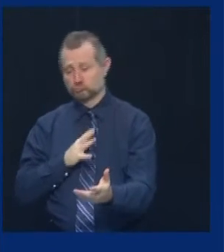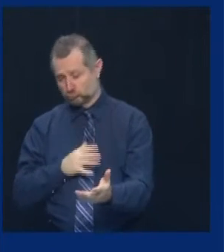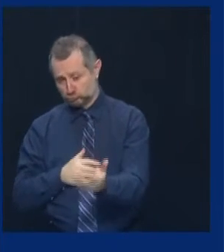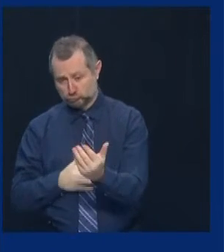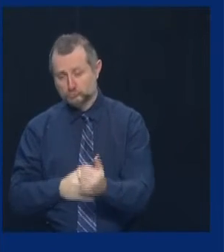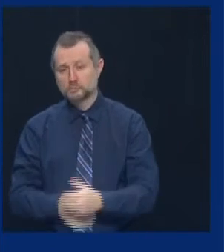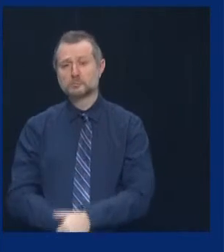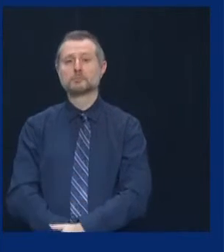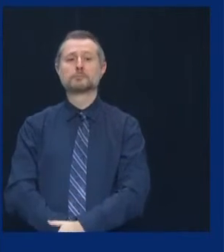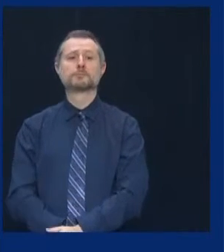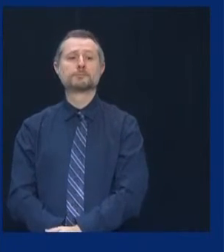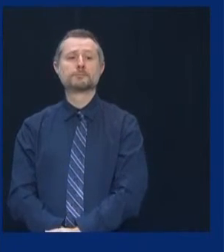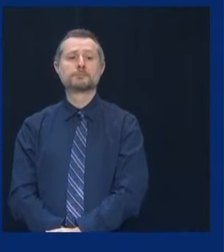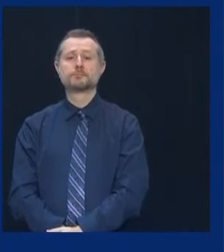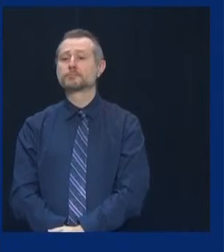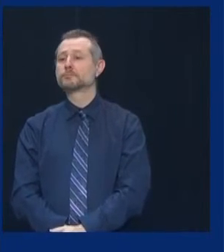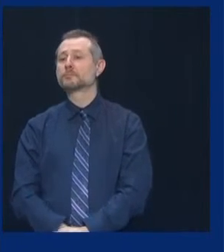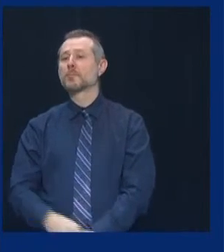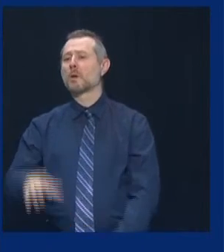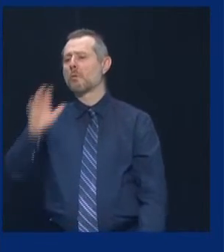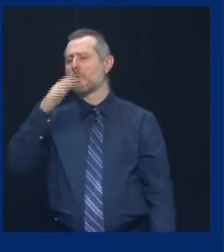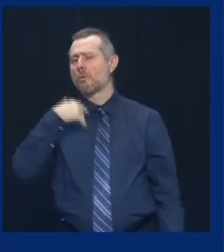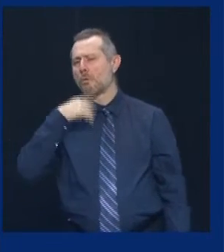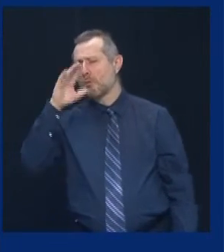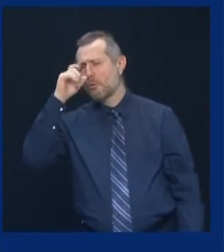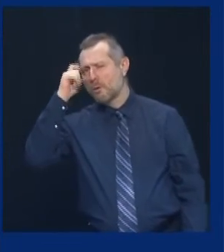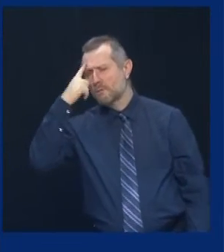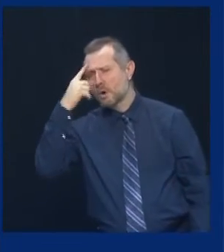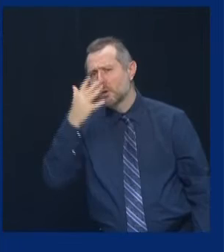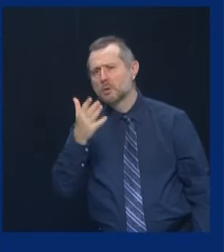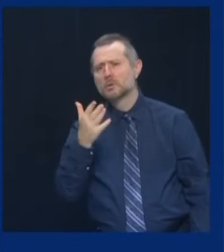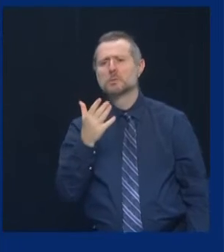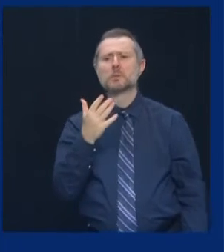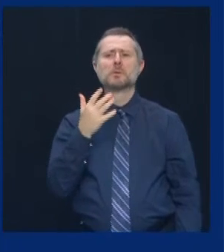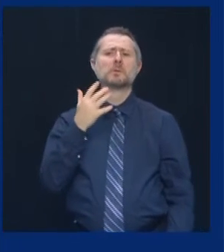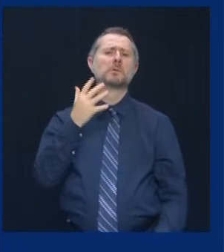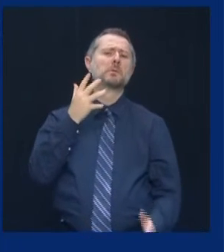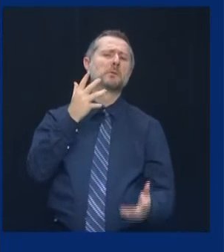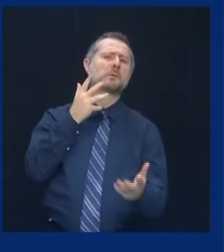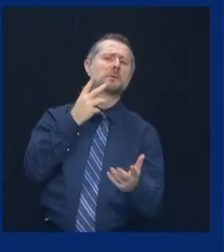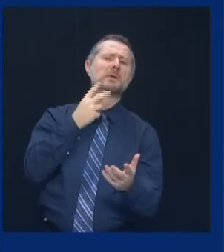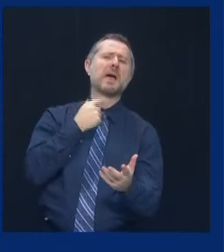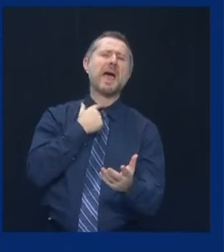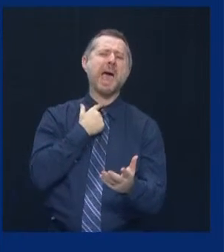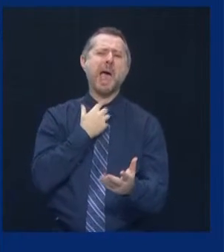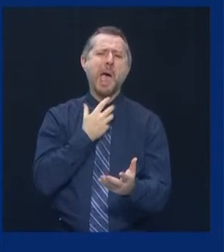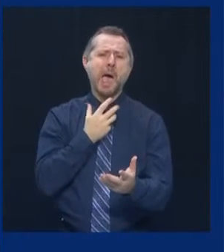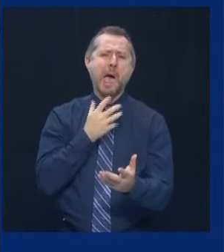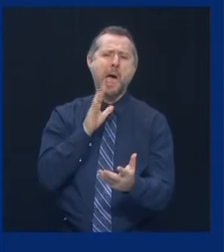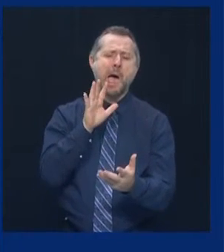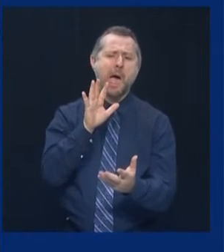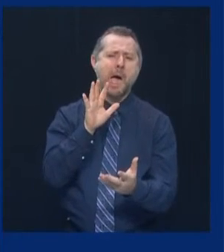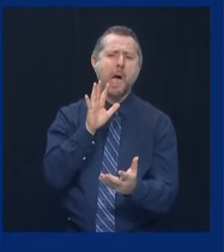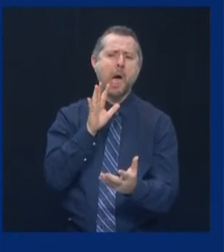HASKELL, WCBS RADIO.